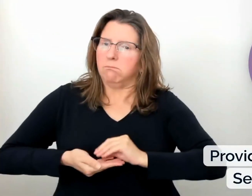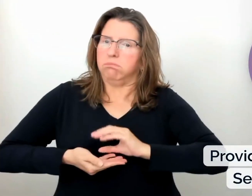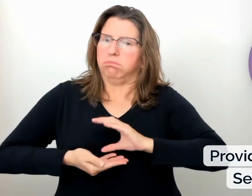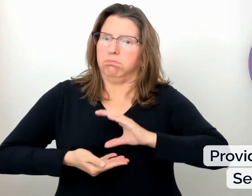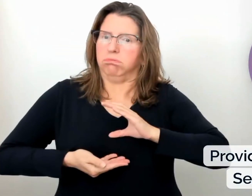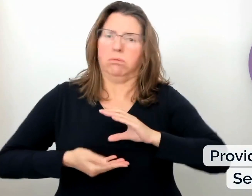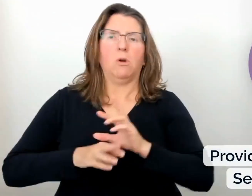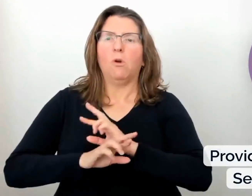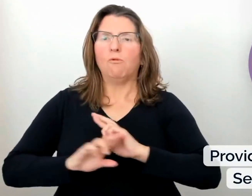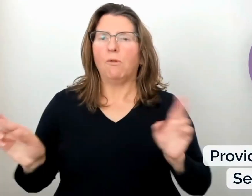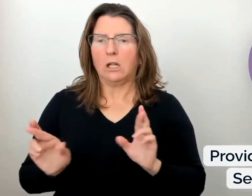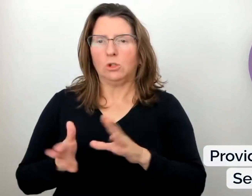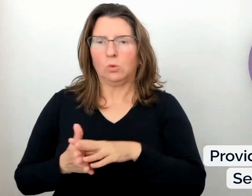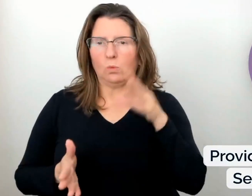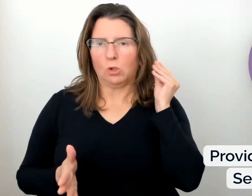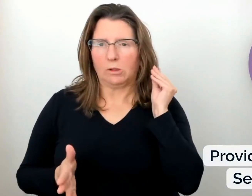Then they are more able to attend to their learning.